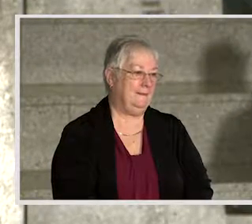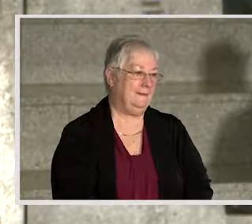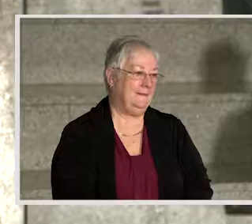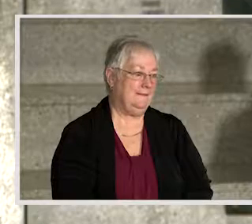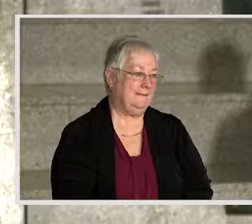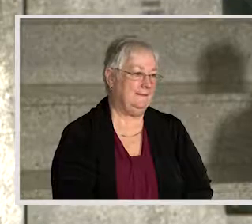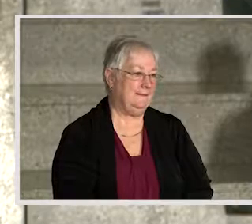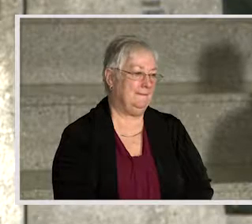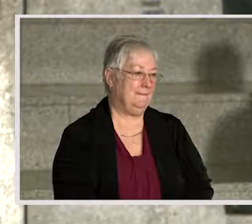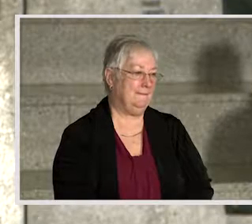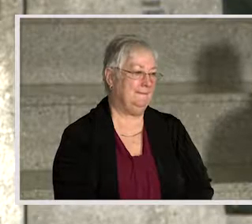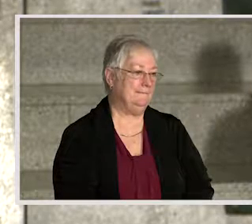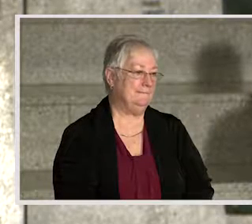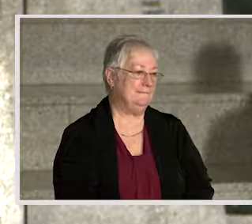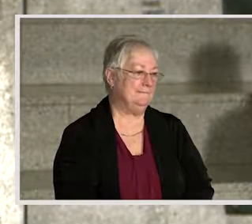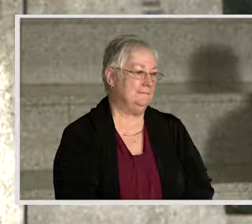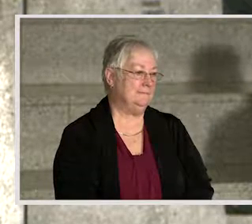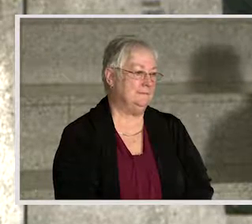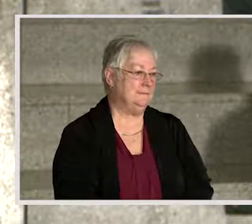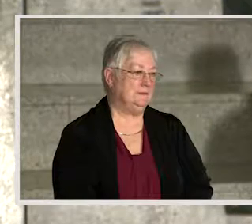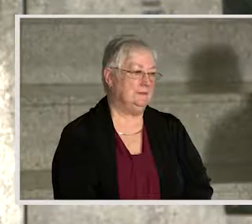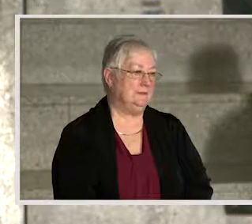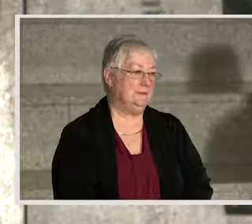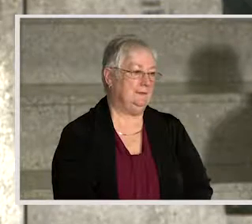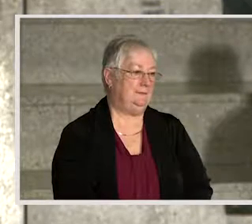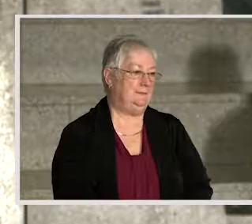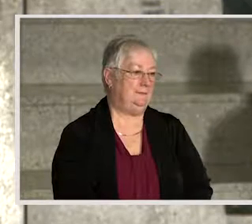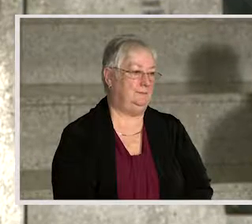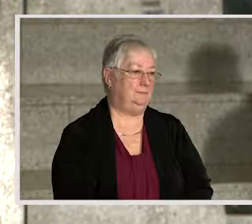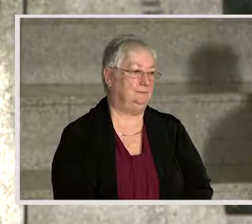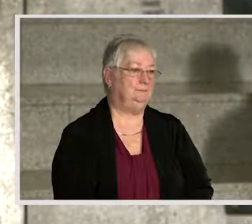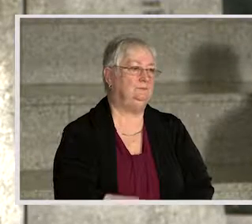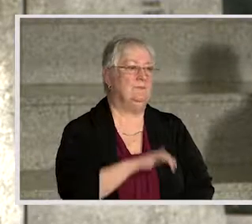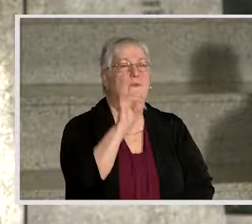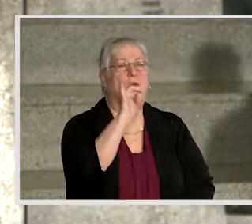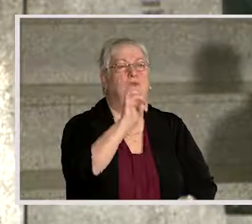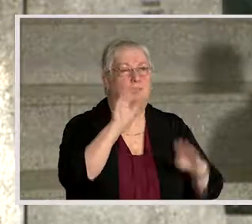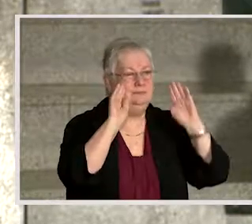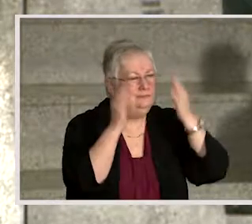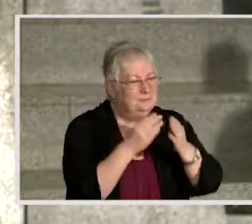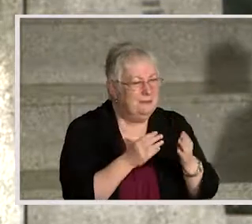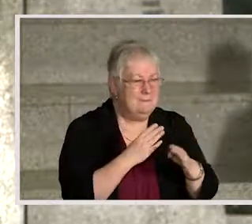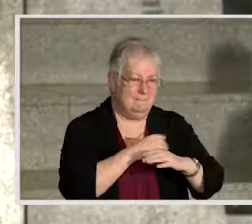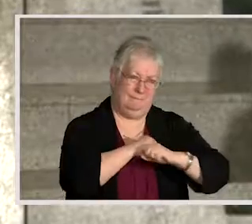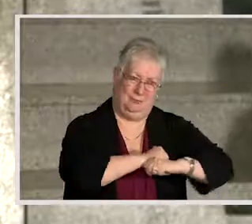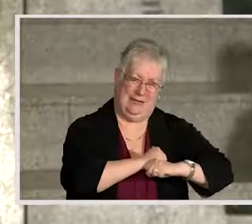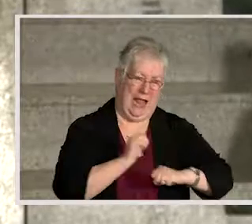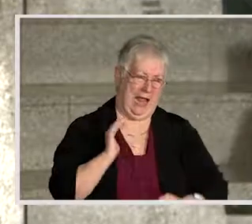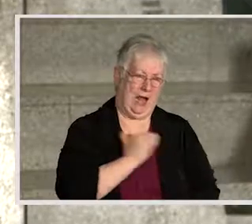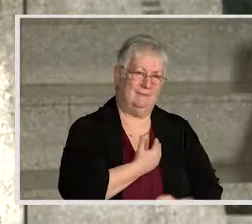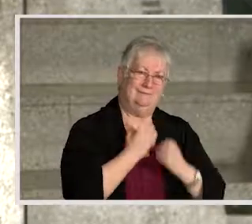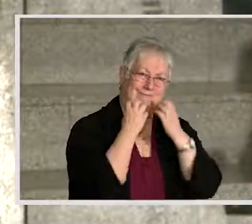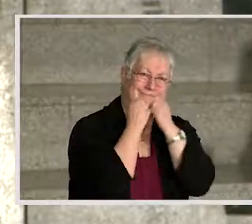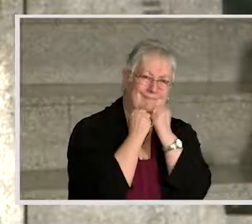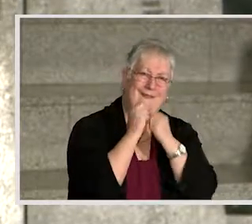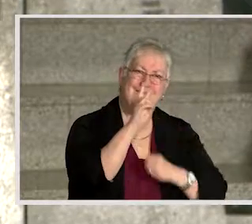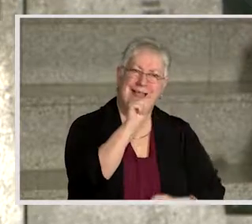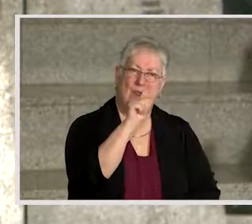PROTECTING THE VALUES OF WASHINGTON, D.C., IN THIS BUDGET. I RECOGNIZE FULLY THE HEIGHTENED